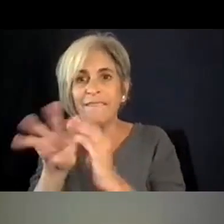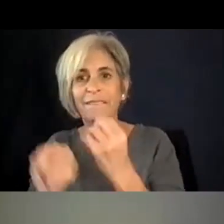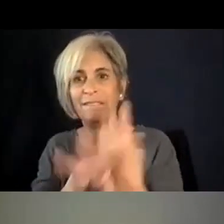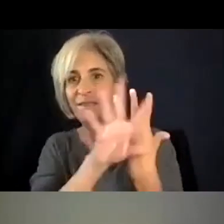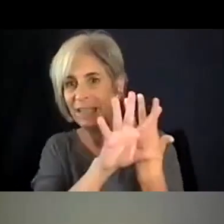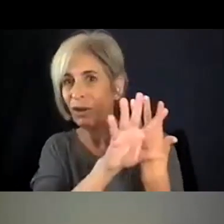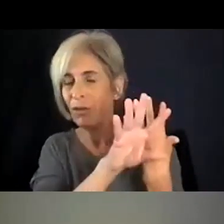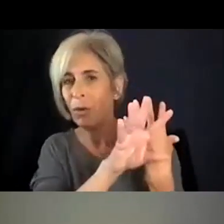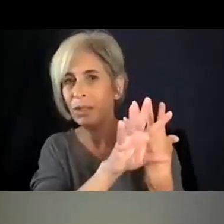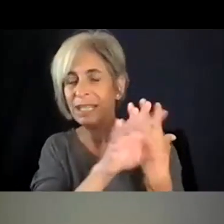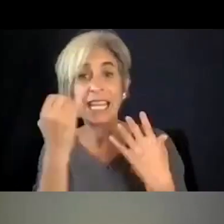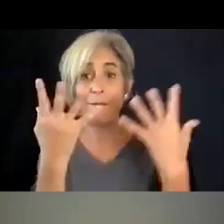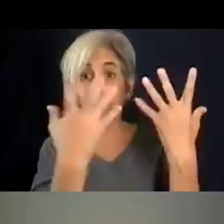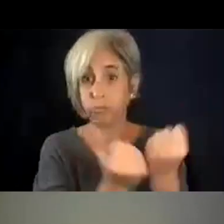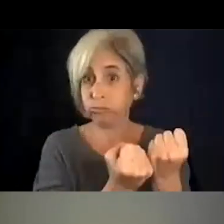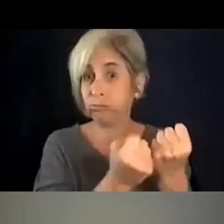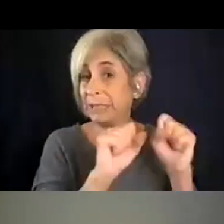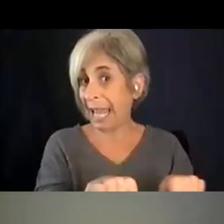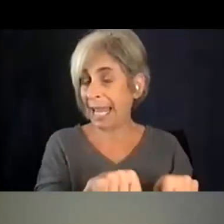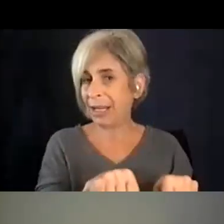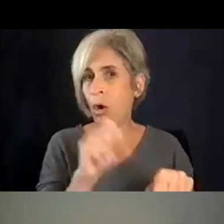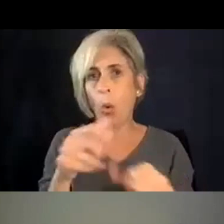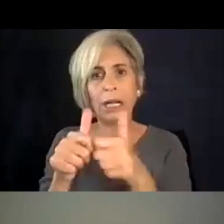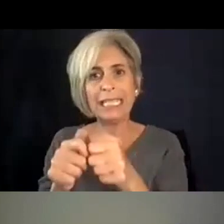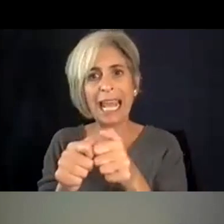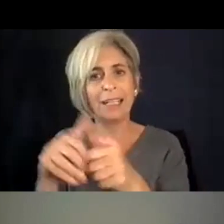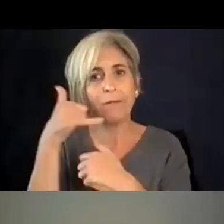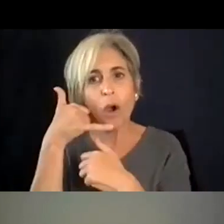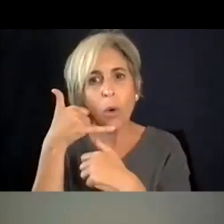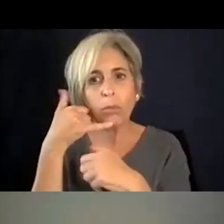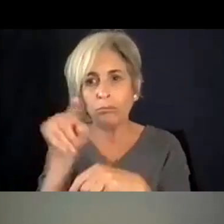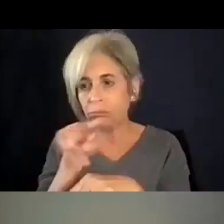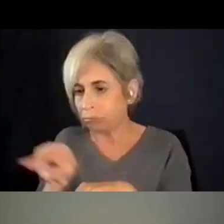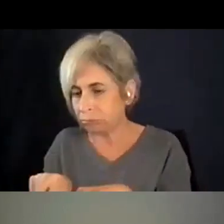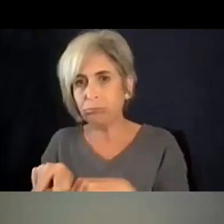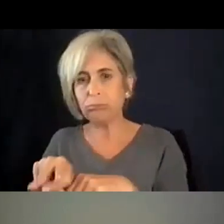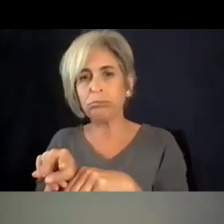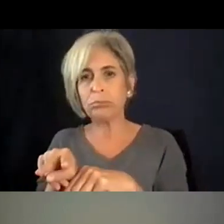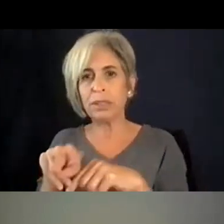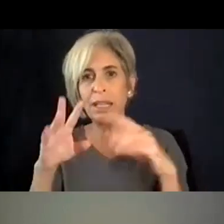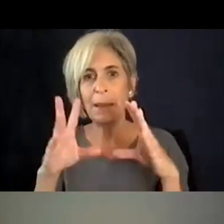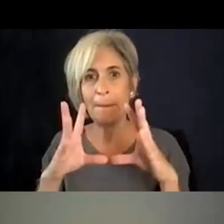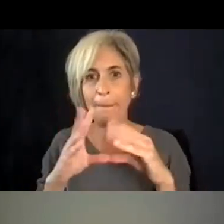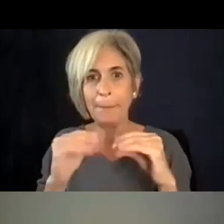fluent in ASL or a text phone. Meetings is another big area to think about if you're hosting a meeting look